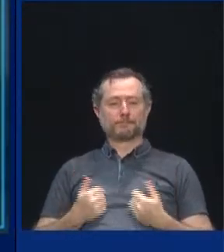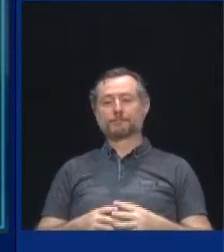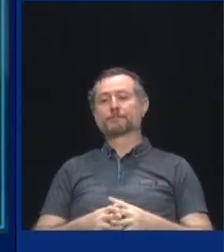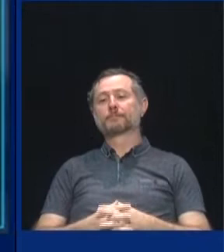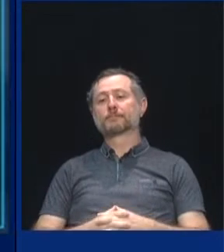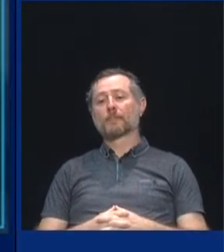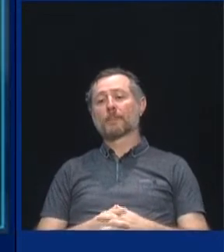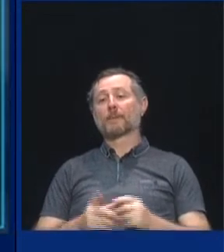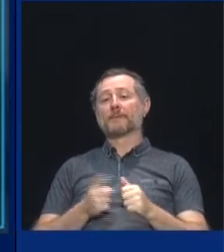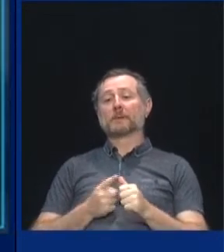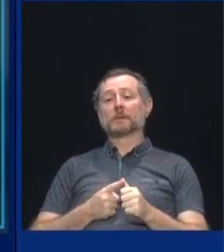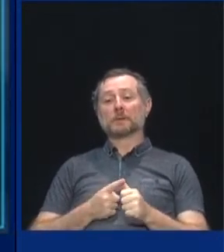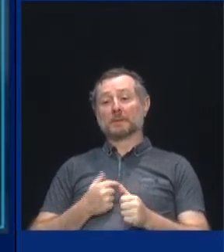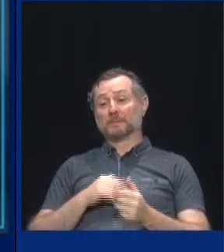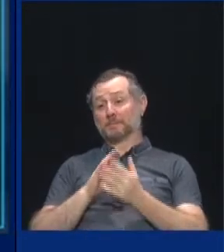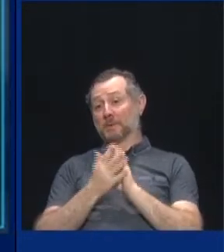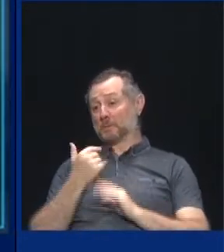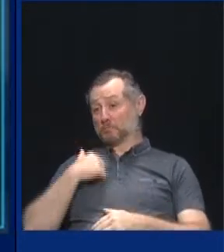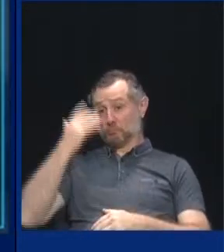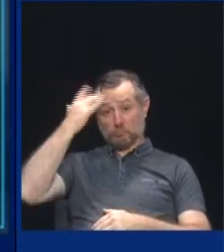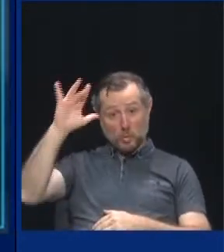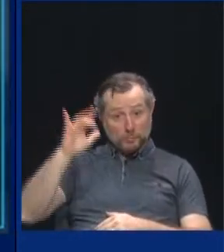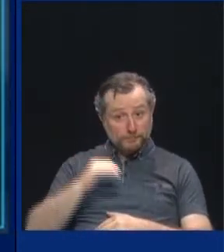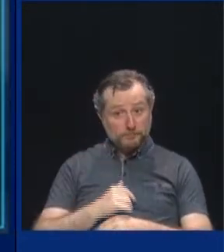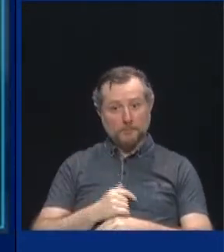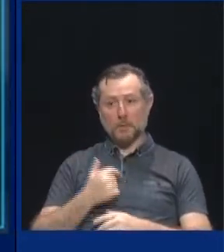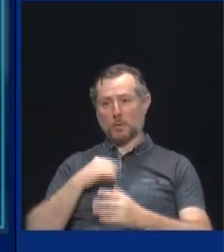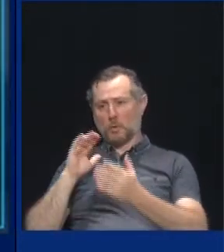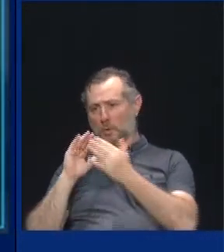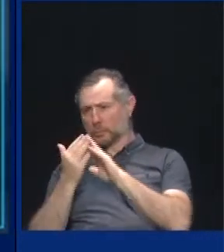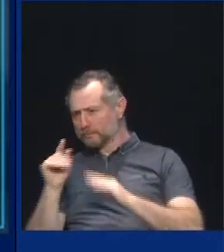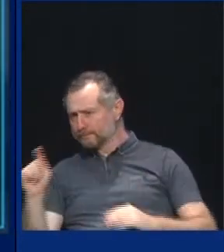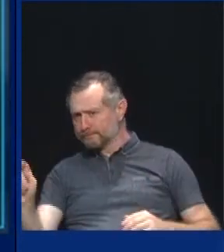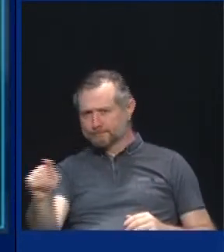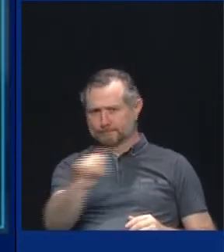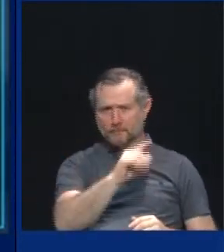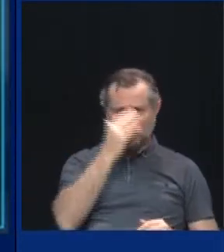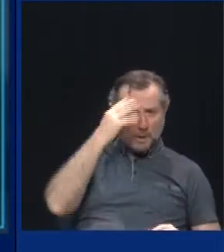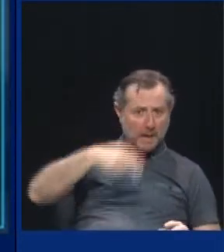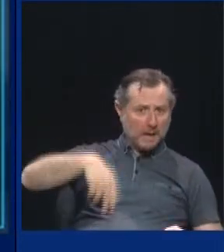WE KNOW THAT FOR A FACT. WHAT DO WE DO?